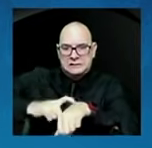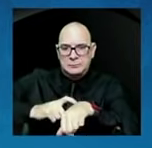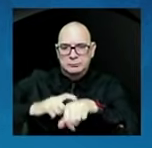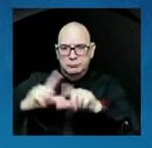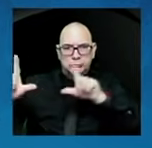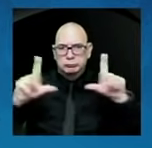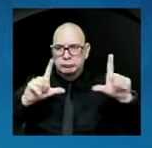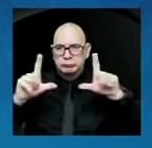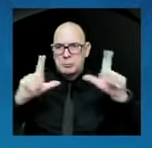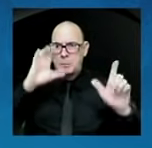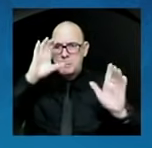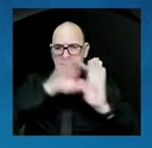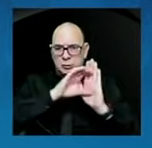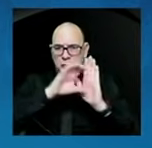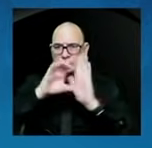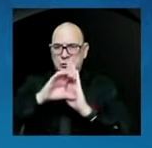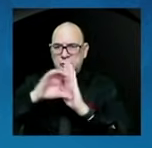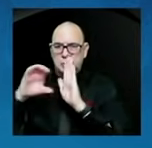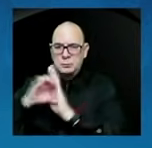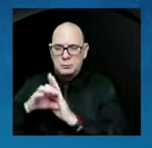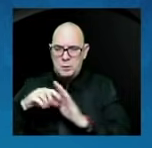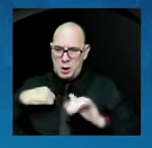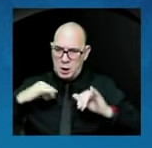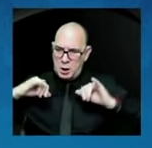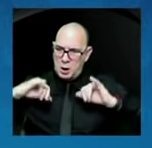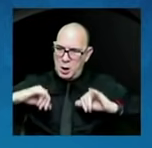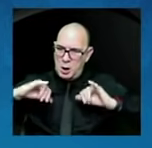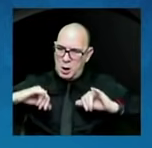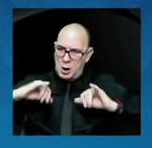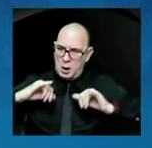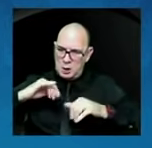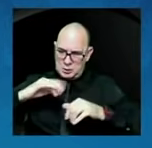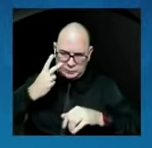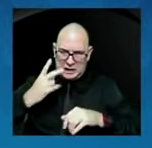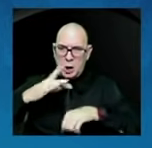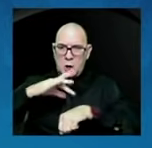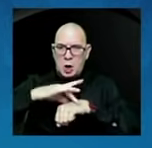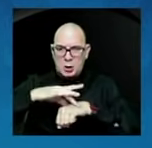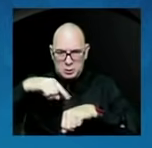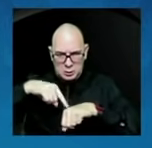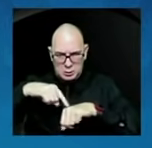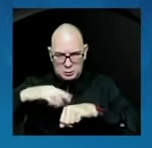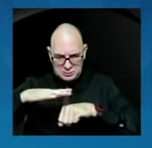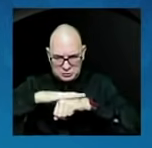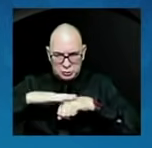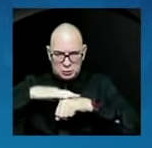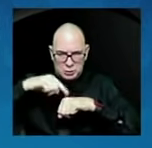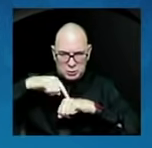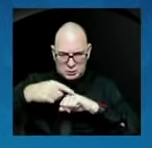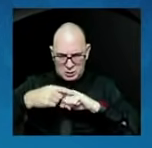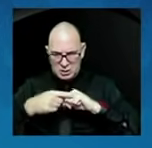PROVIDE REAL-TIME IMAGES OF OUR NATION'S LANDSCAPE.